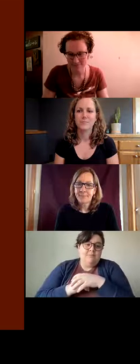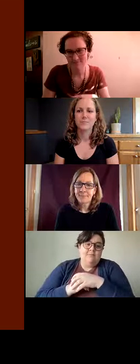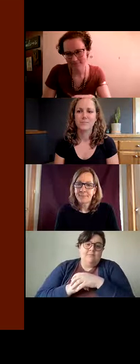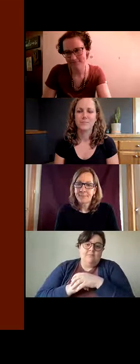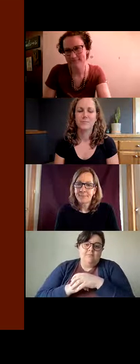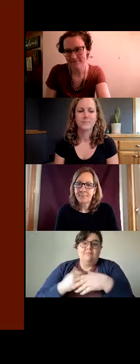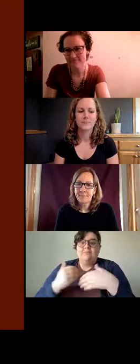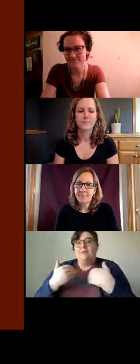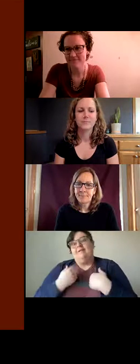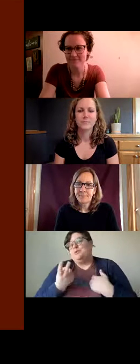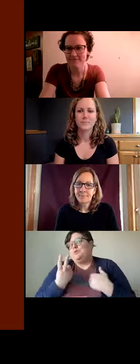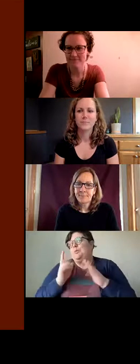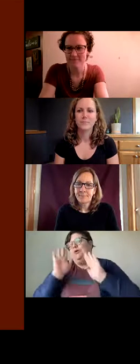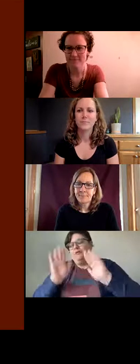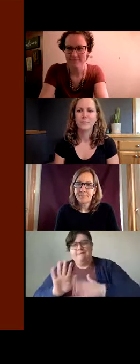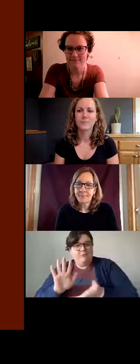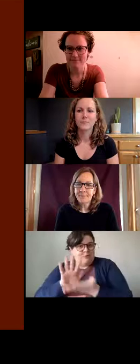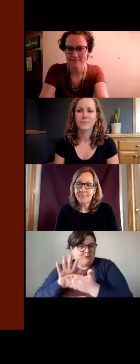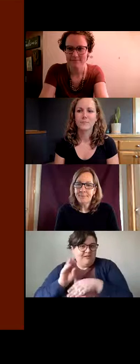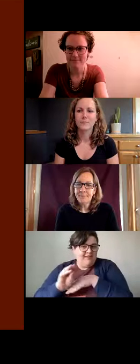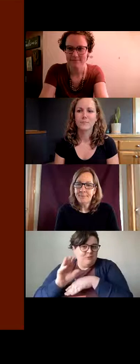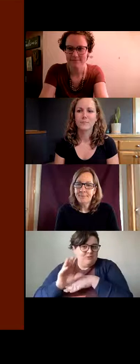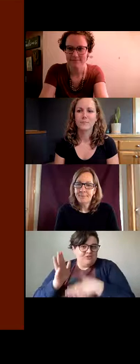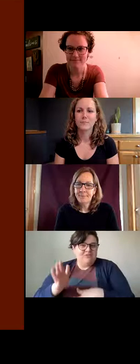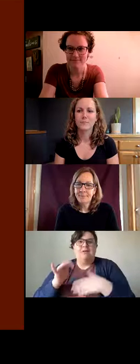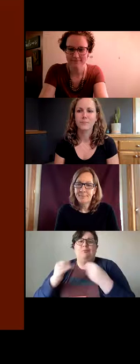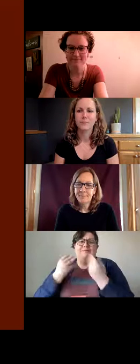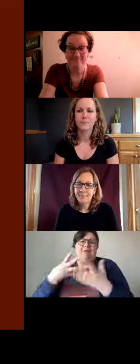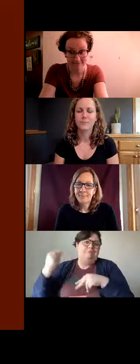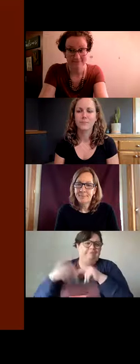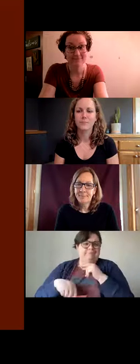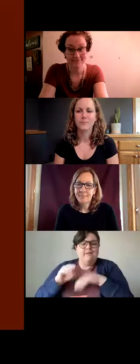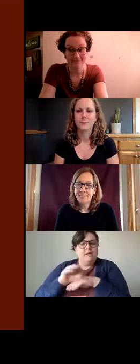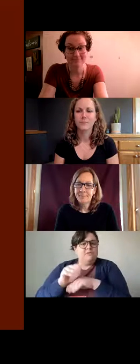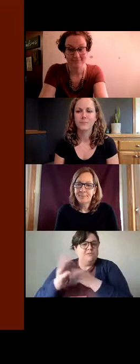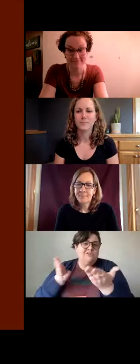support our families with what they need. We also have two wonderful school counselors that provide